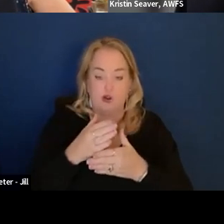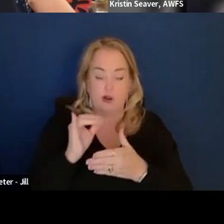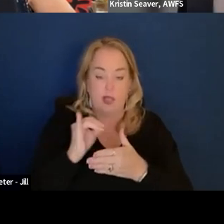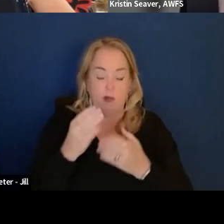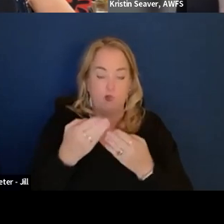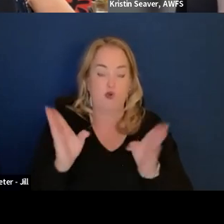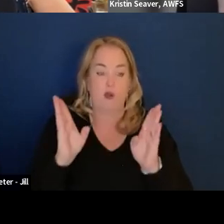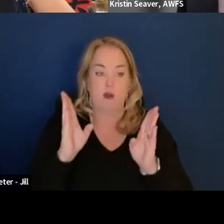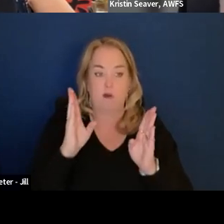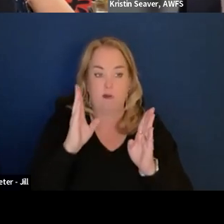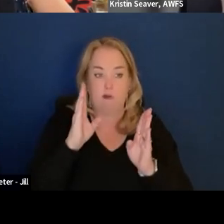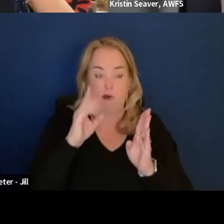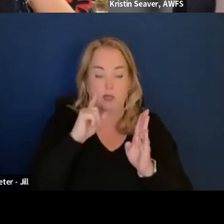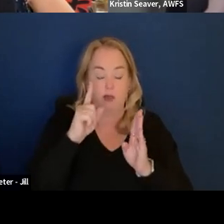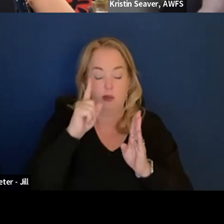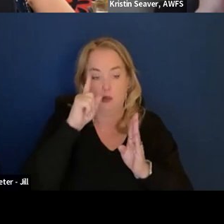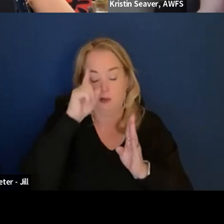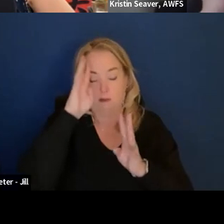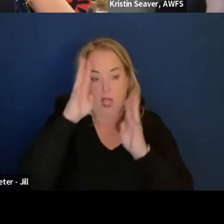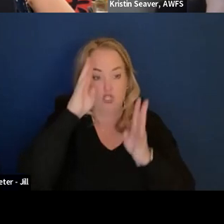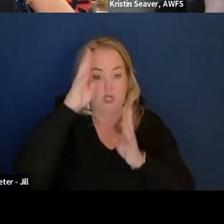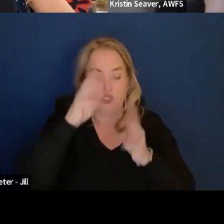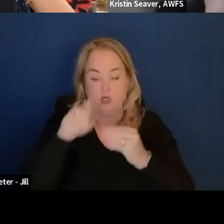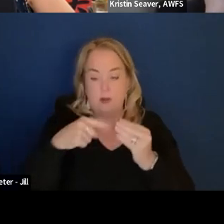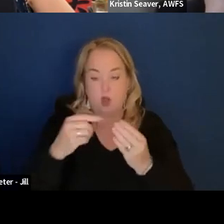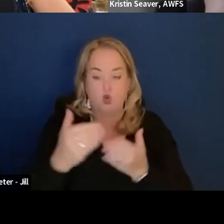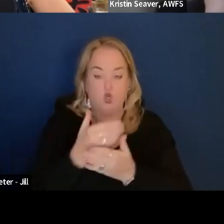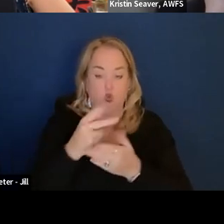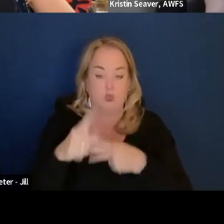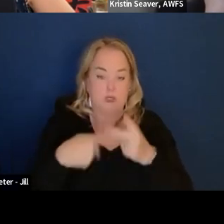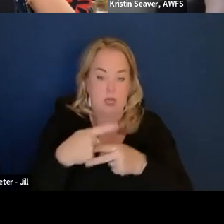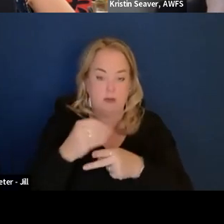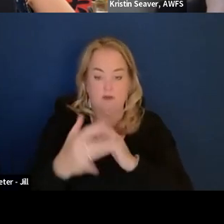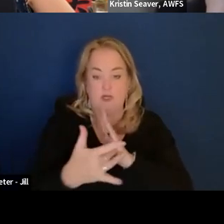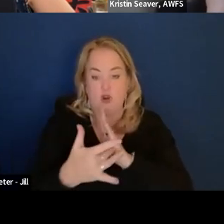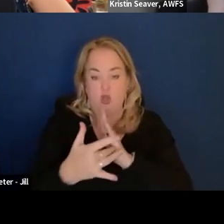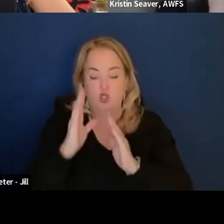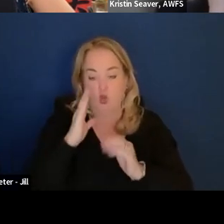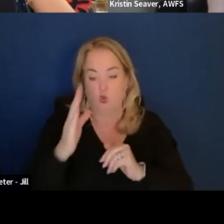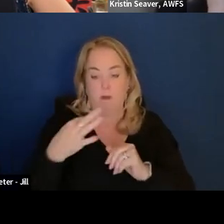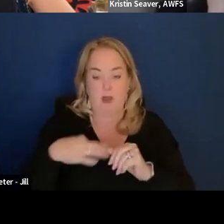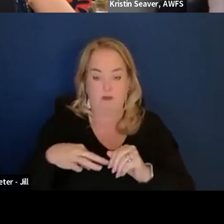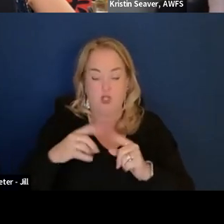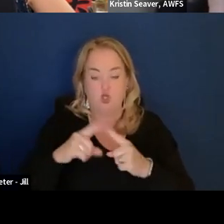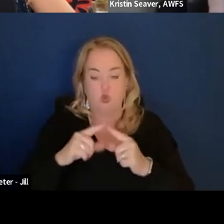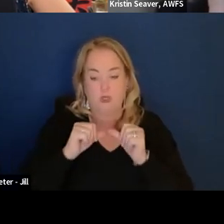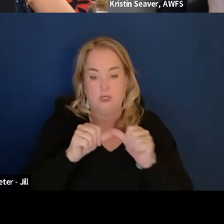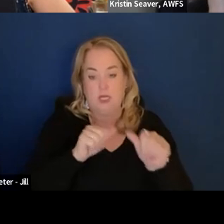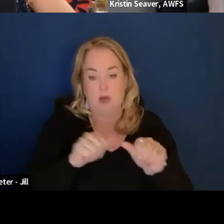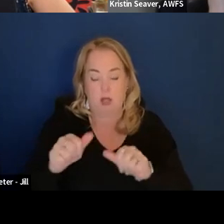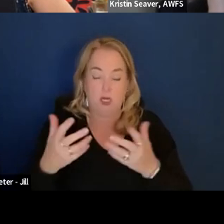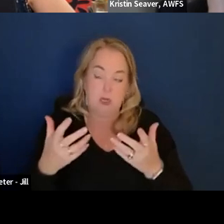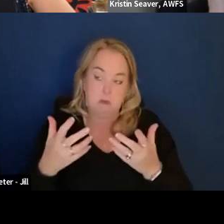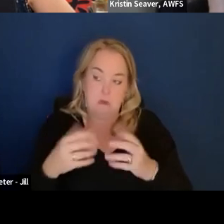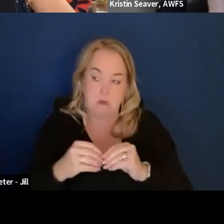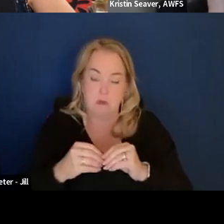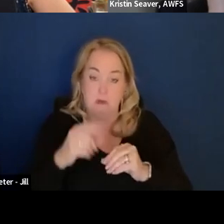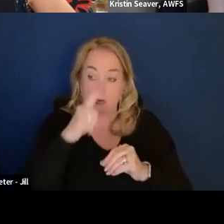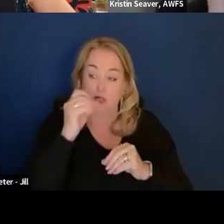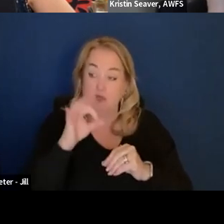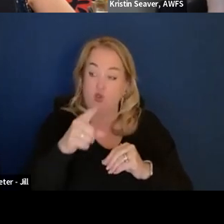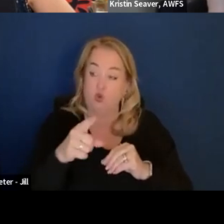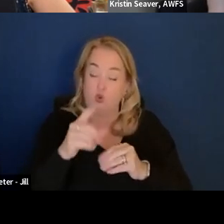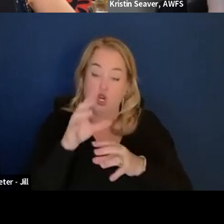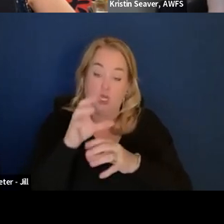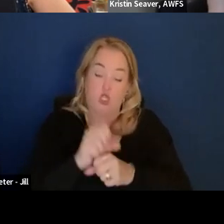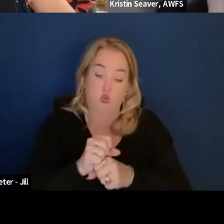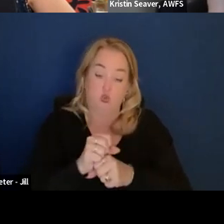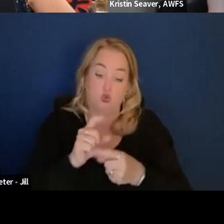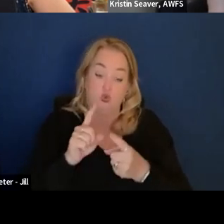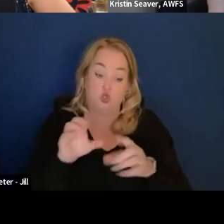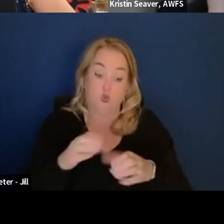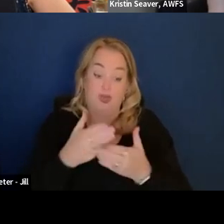Because if you are just used to doing things a certain way like most people are not going